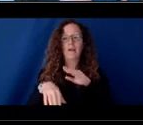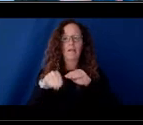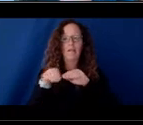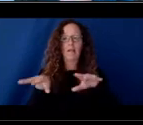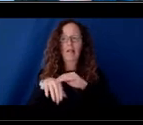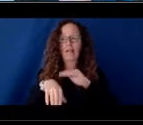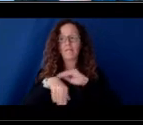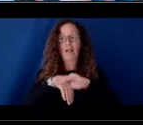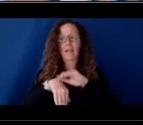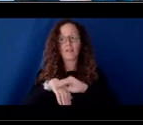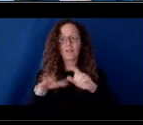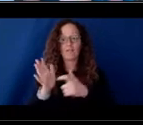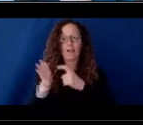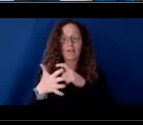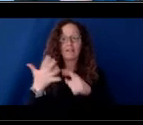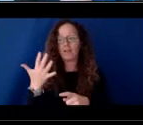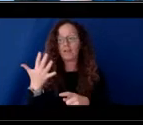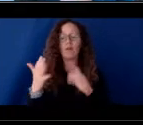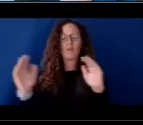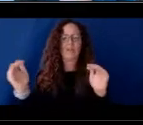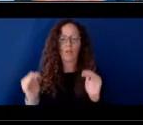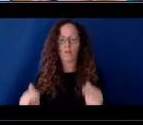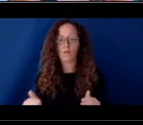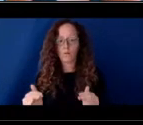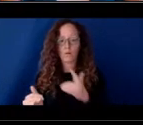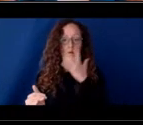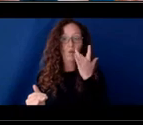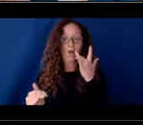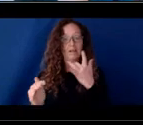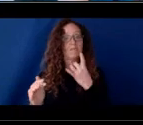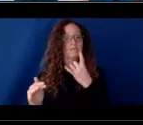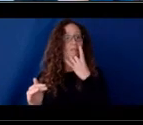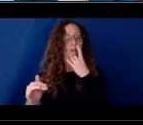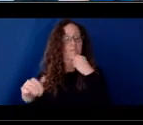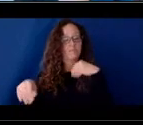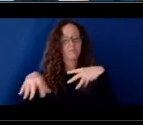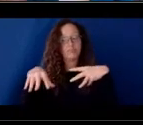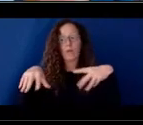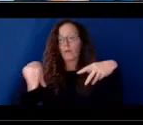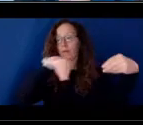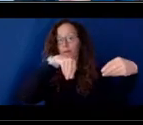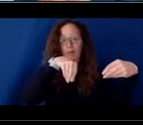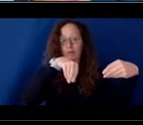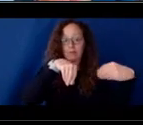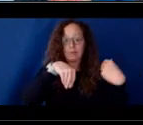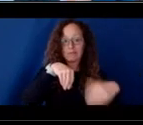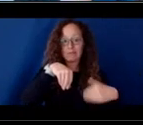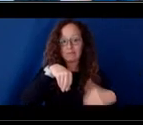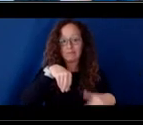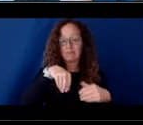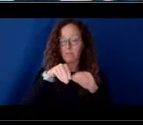power outages are so widespread and this is going to be an issue, so the criteria for our watches,